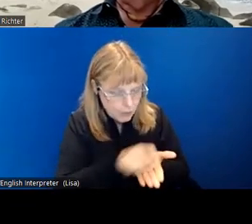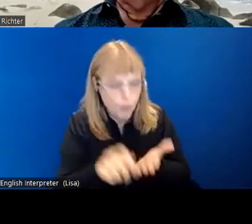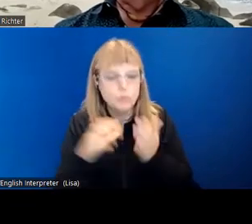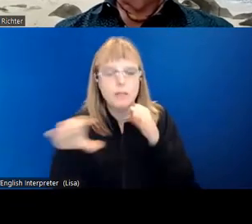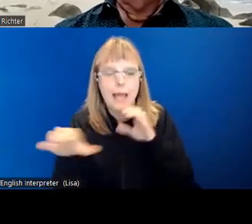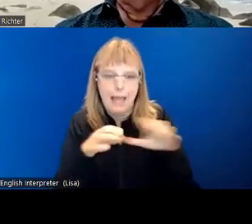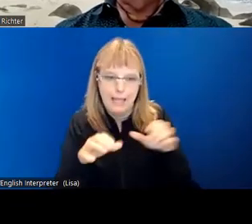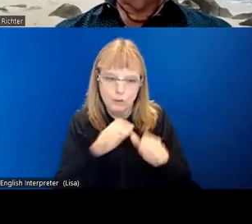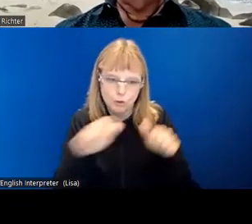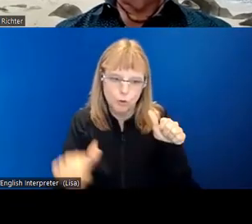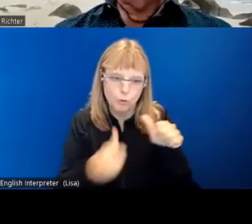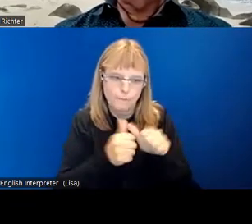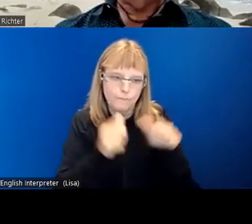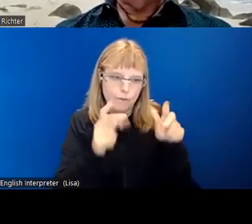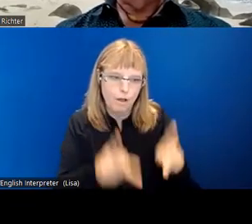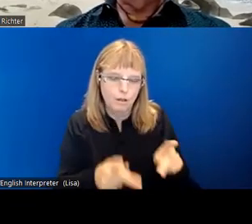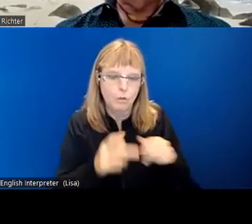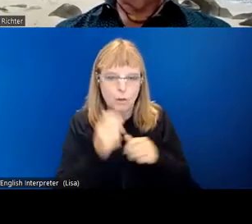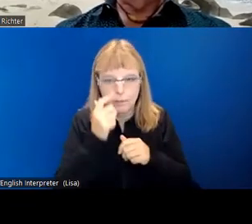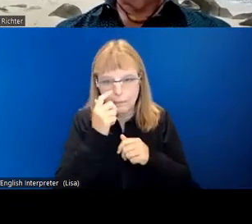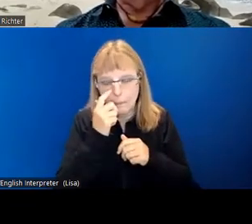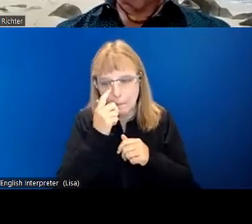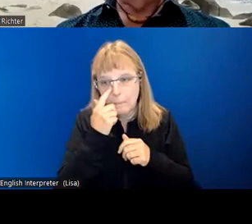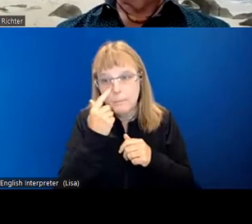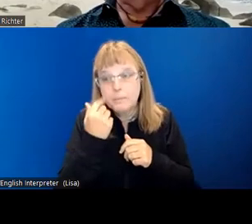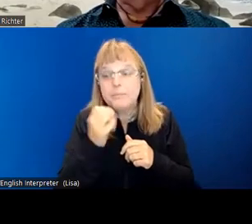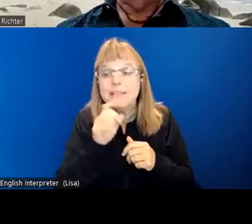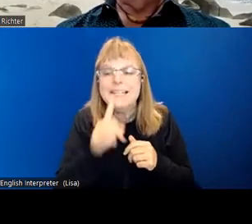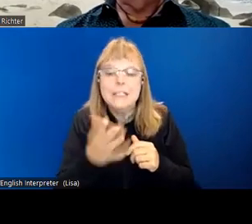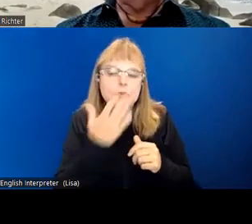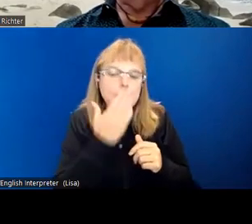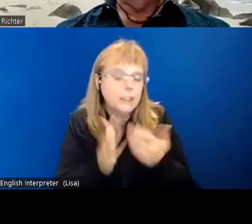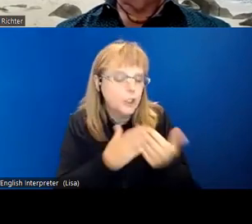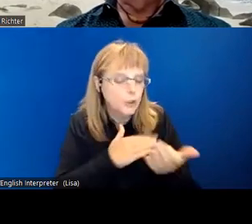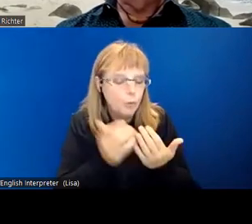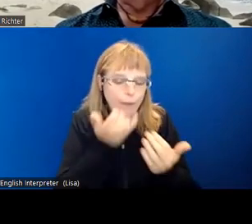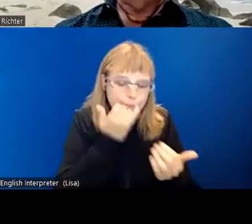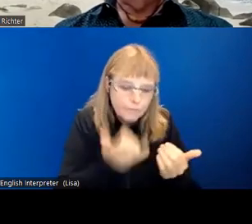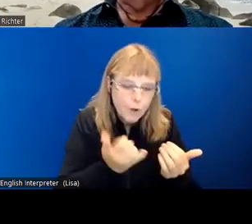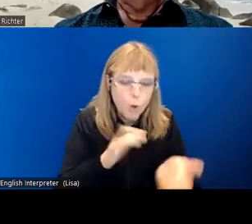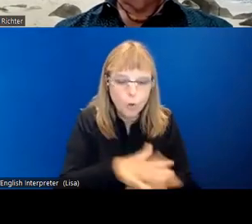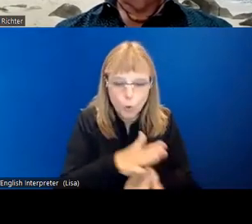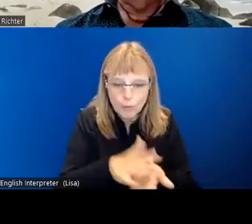It's really good to have something to, some way, whether it's your phone or a piece of paper, to jot it down,